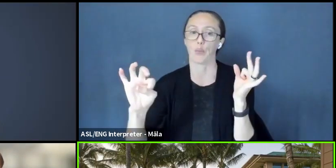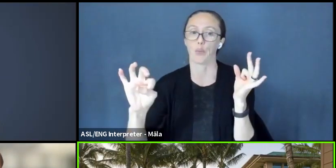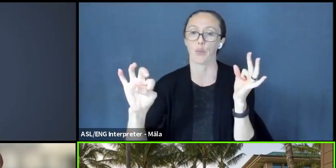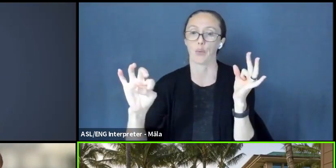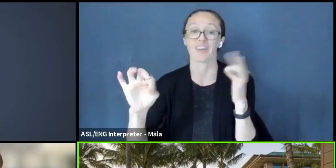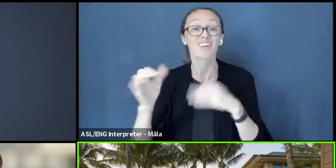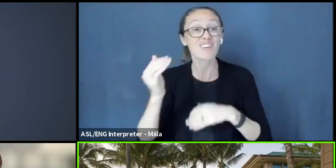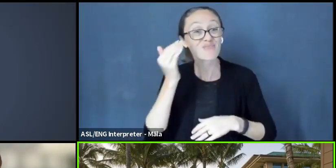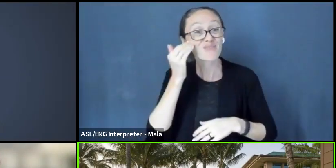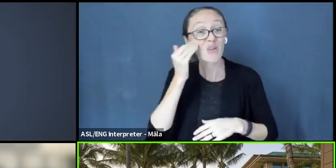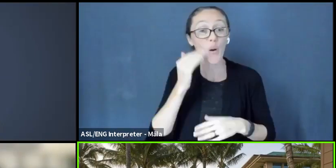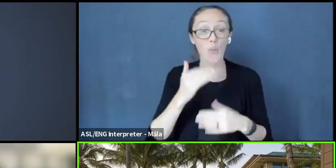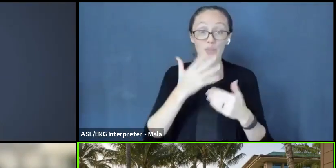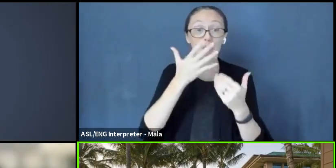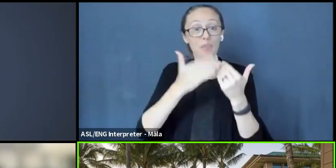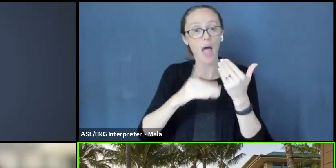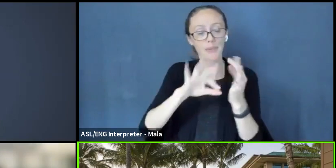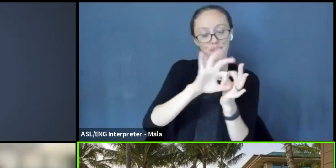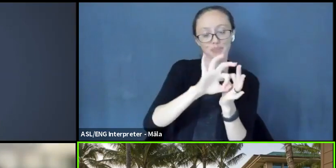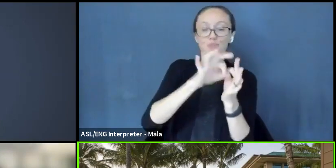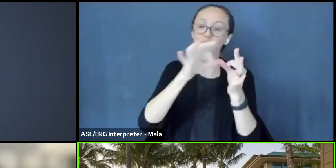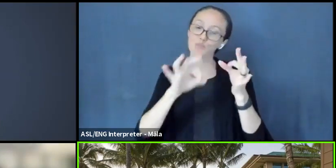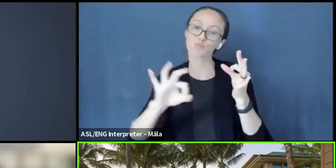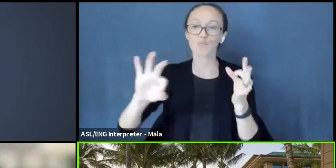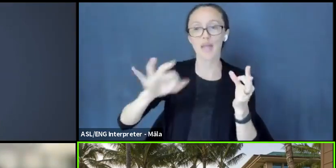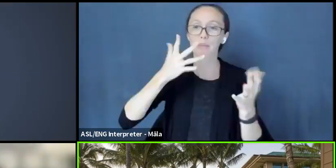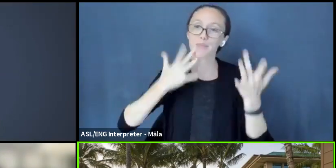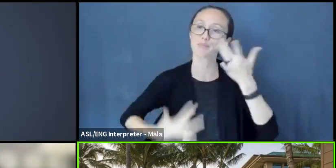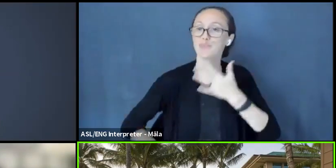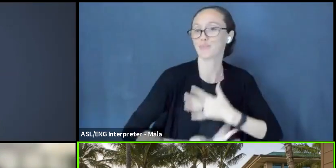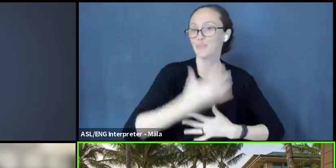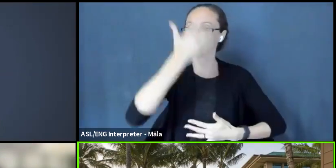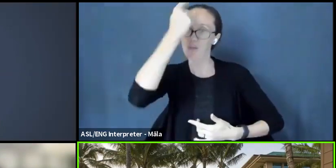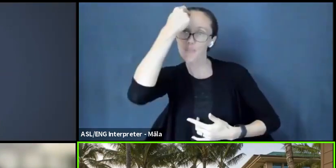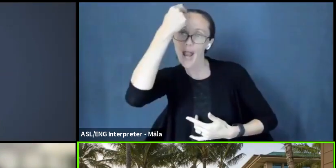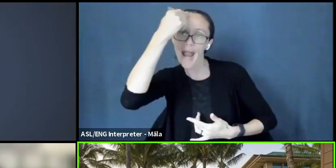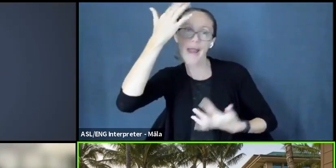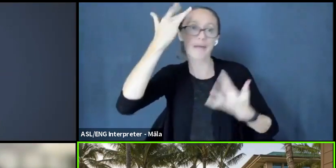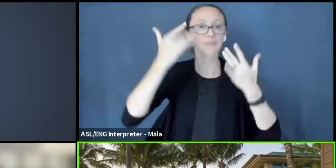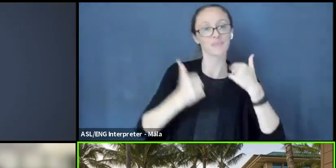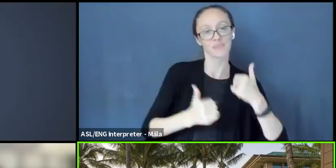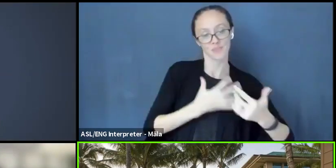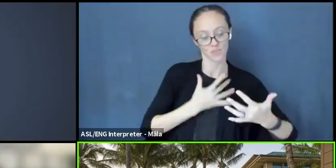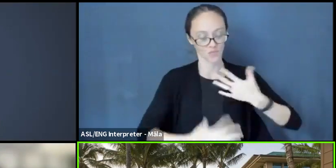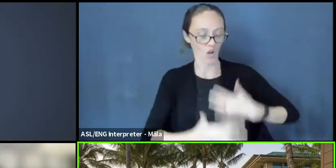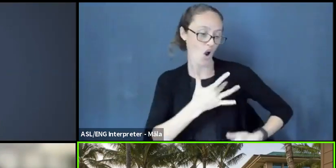of oxygen can go through to the brain, or to the lungs, heart disease, kidneys, already